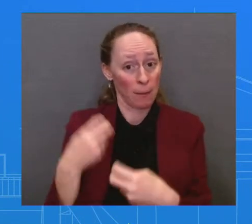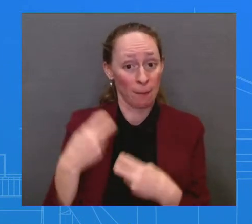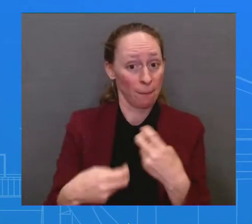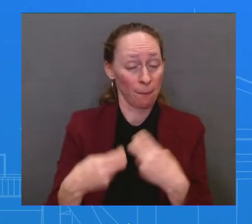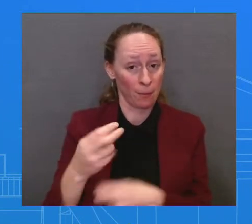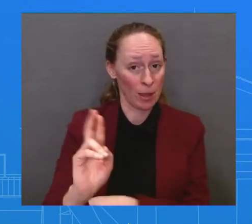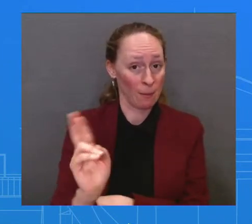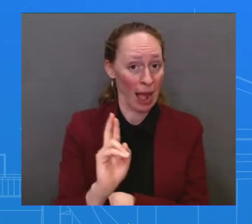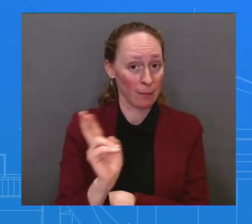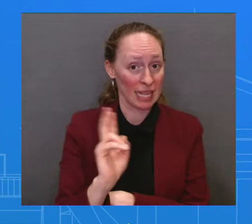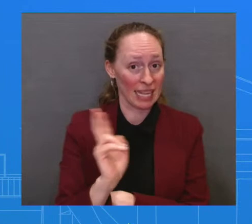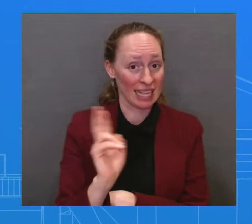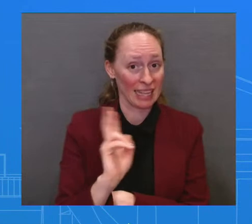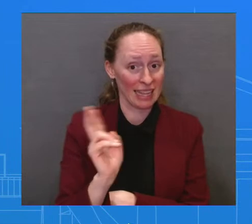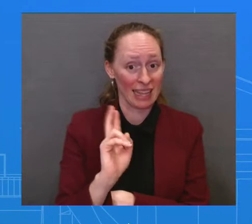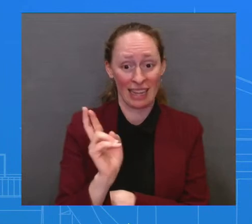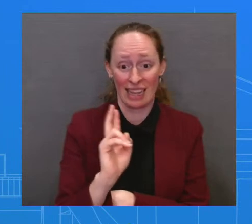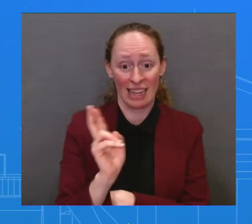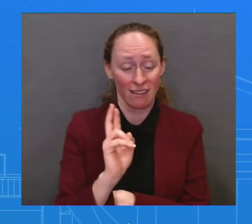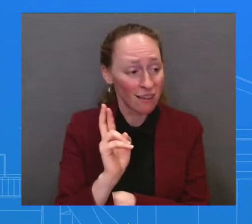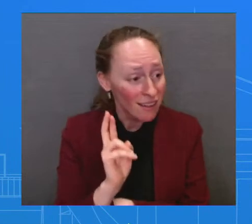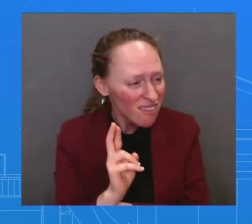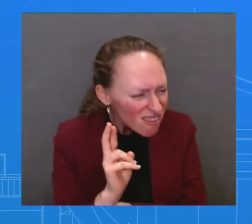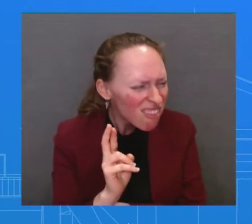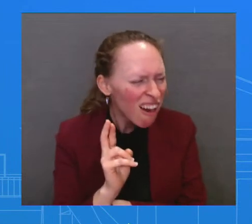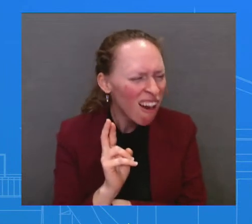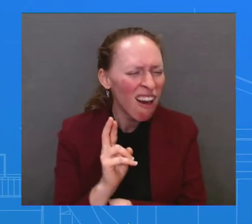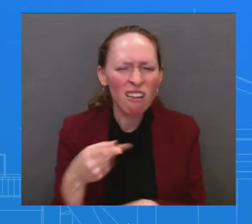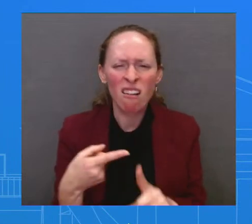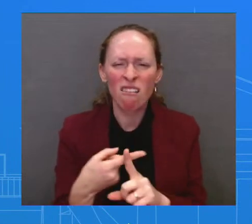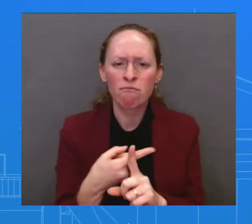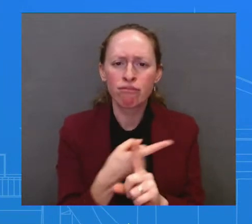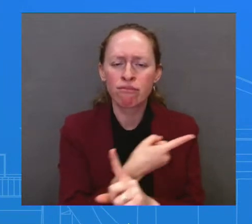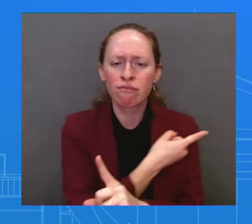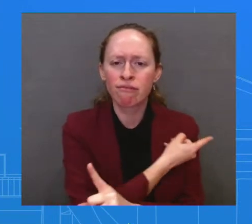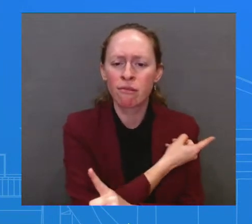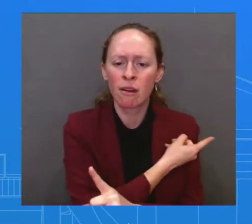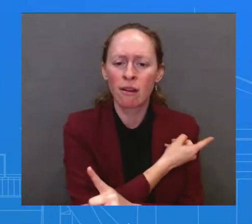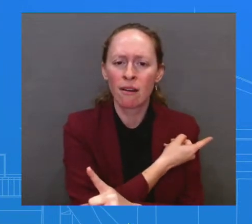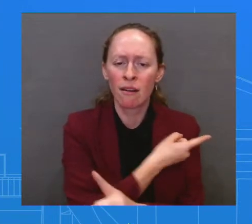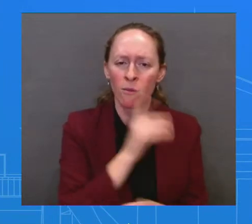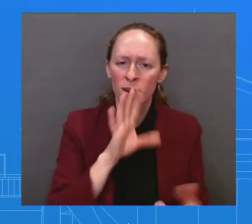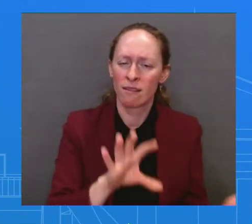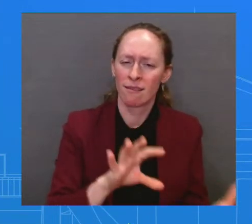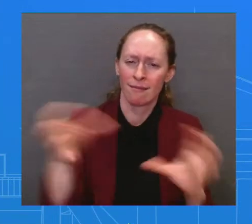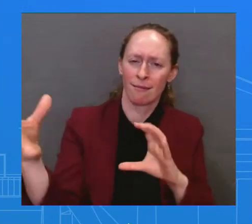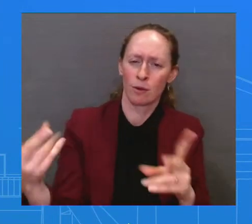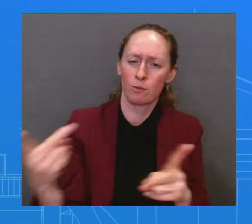that the President is trying to do -- makes it -- the situation worse. That's what they were trying to push.